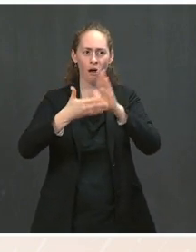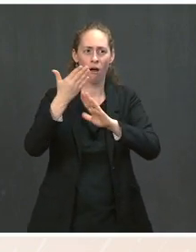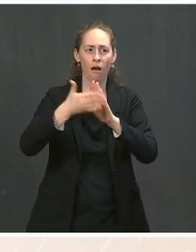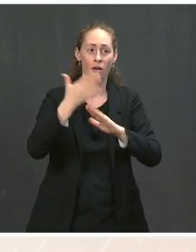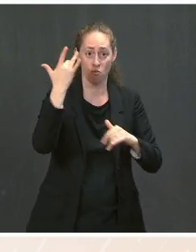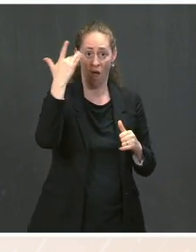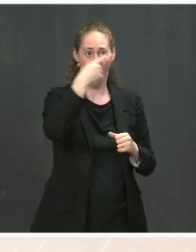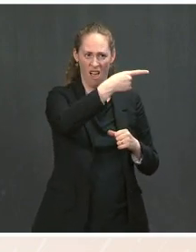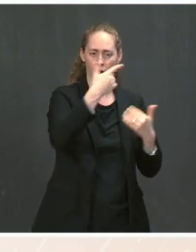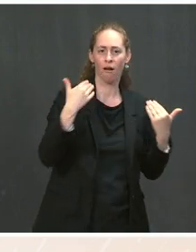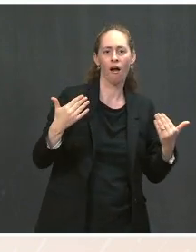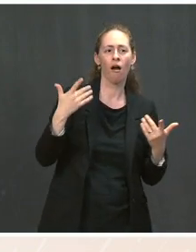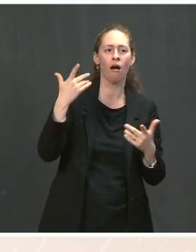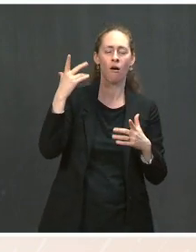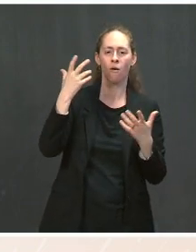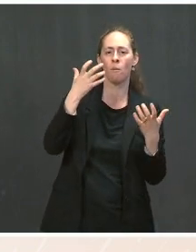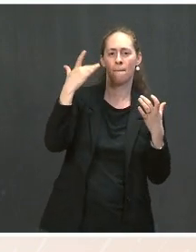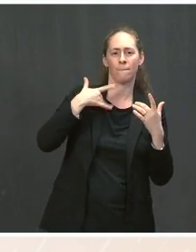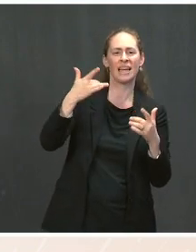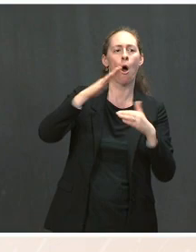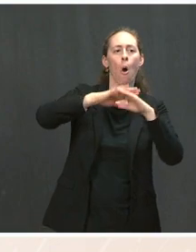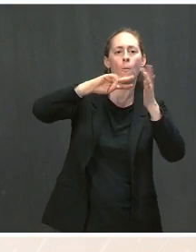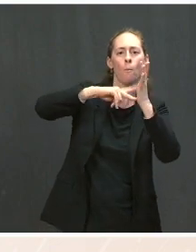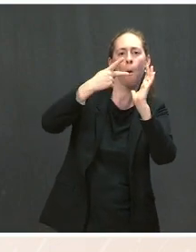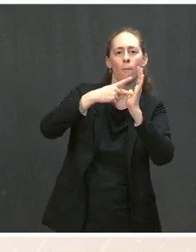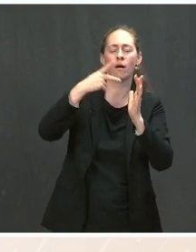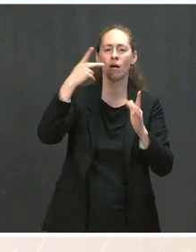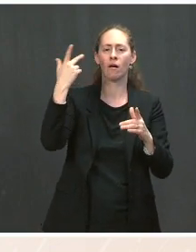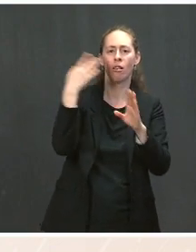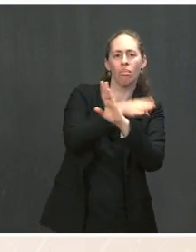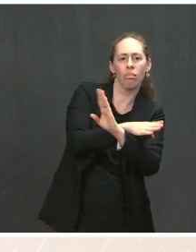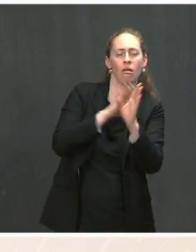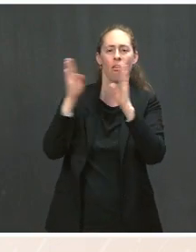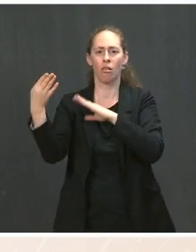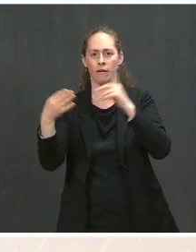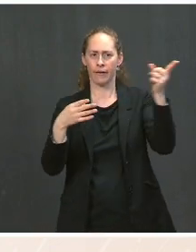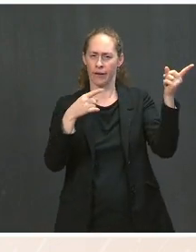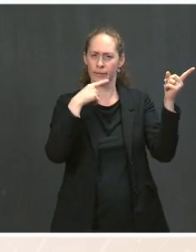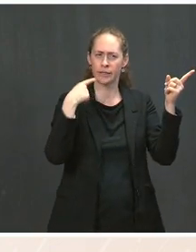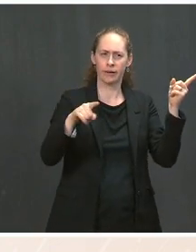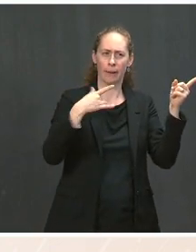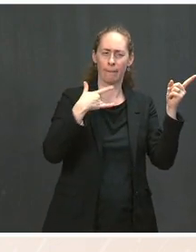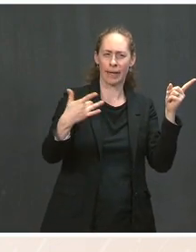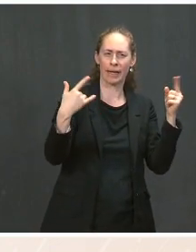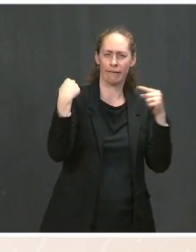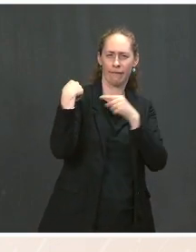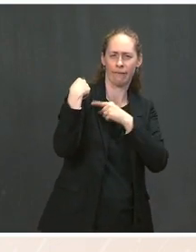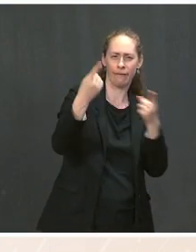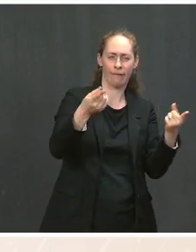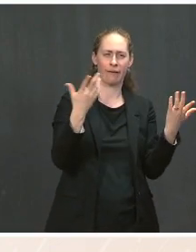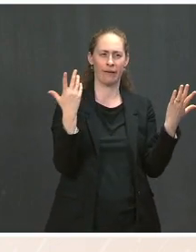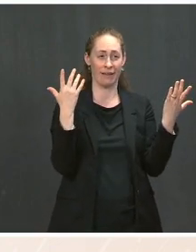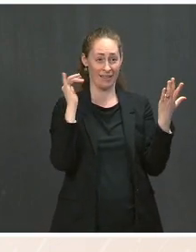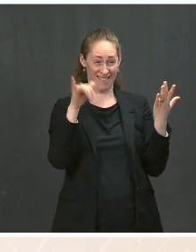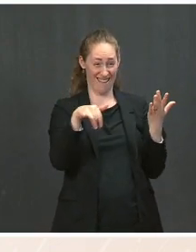and they have been destabilizing in their actions. So is this goal really realistic